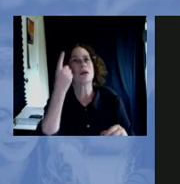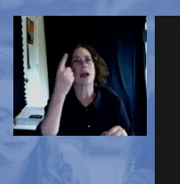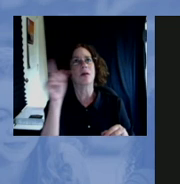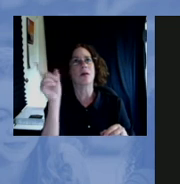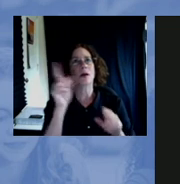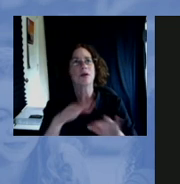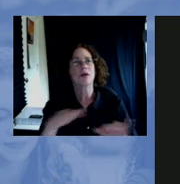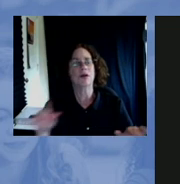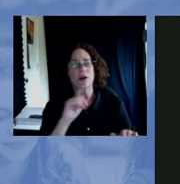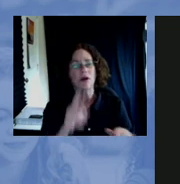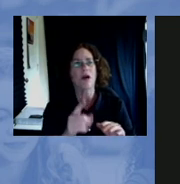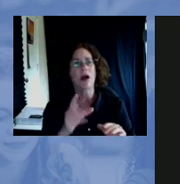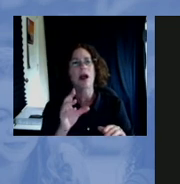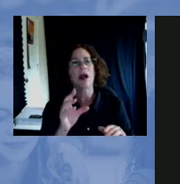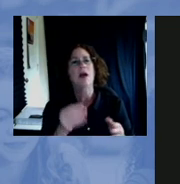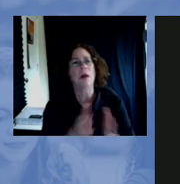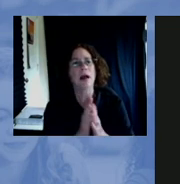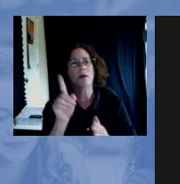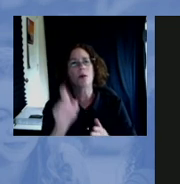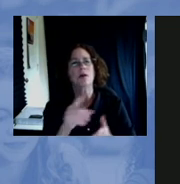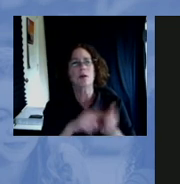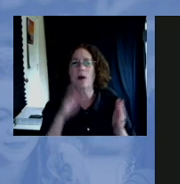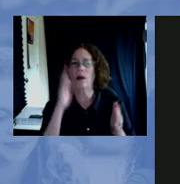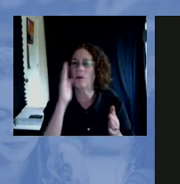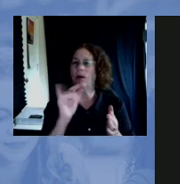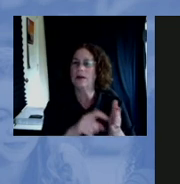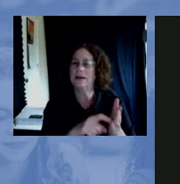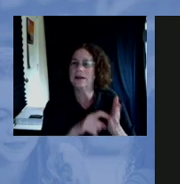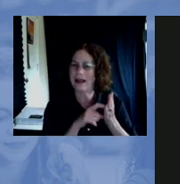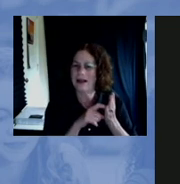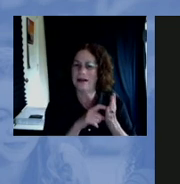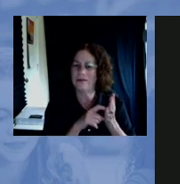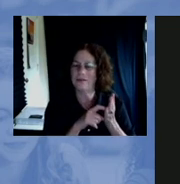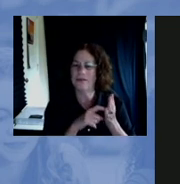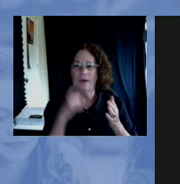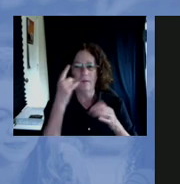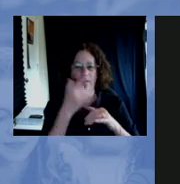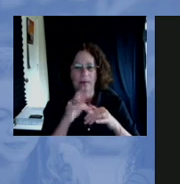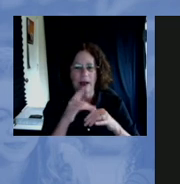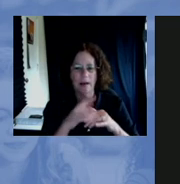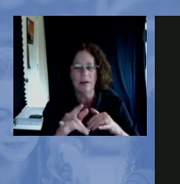THEN ASK THE QUESTION WHAT WILL IT TAKE IN TERMS OF AVAILABLE RESEARCH AND THE RESOURCES